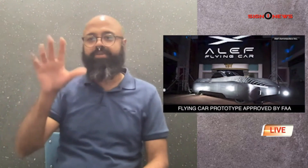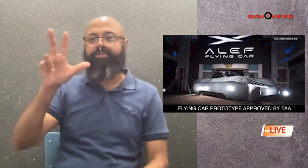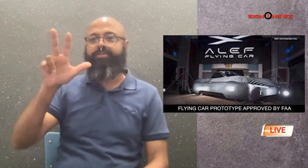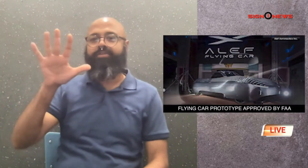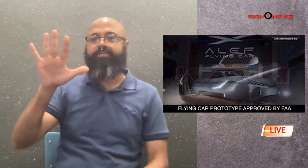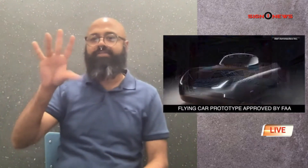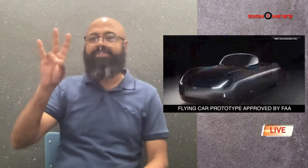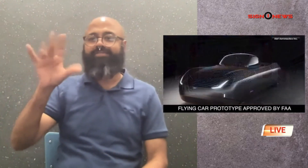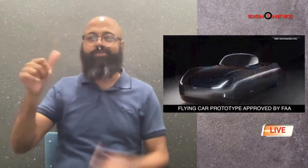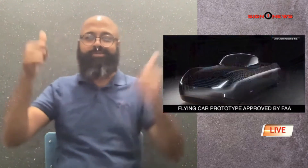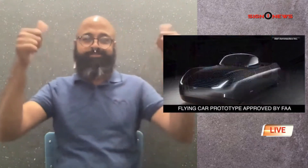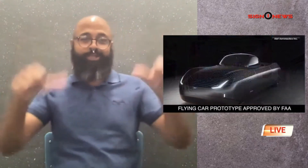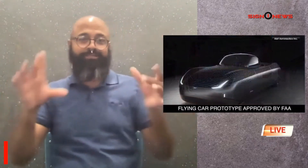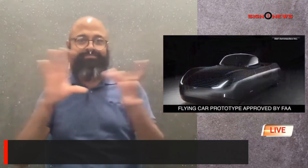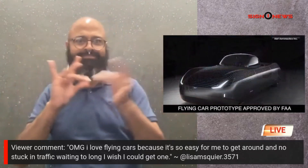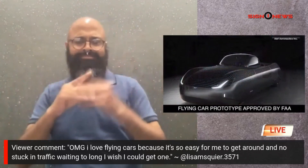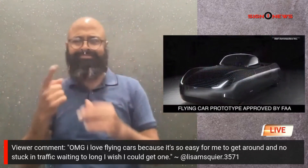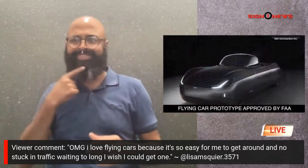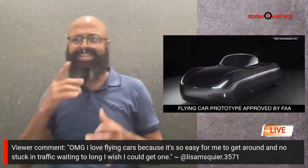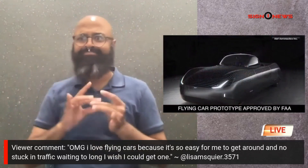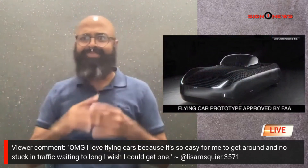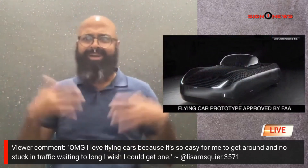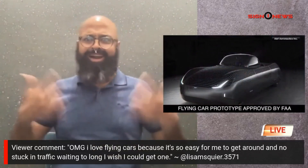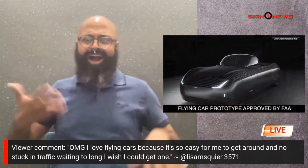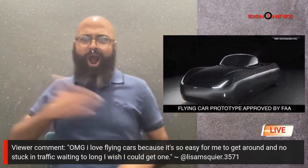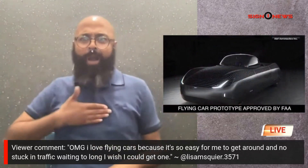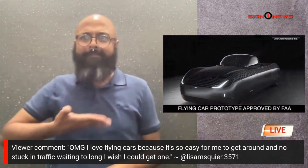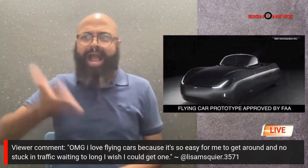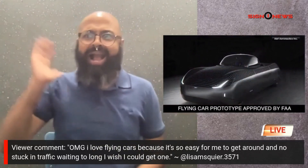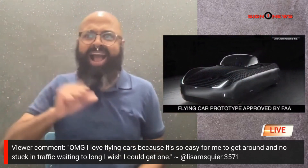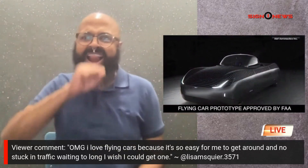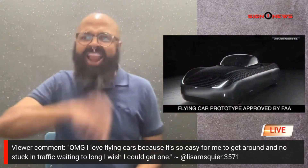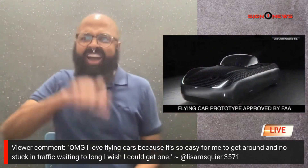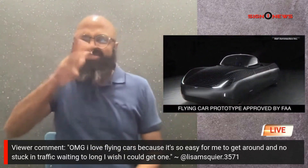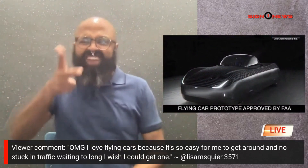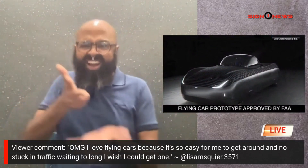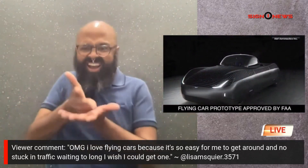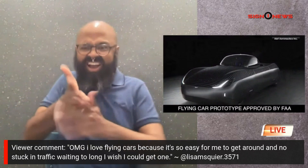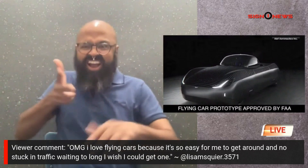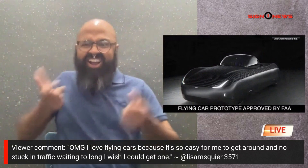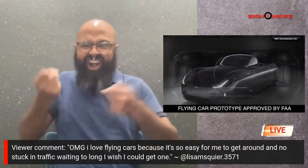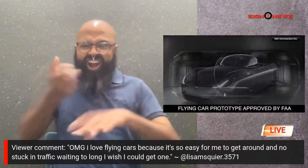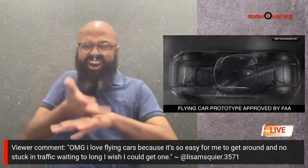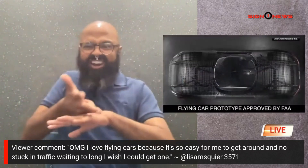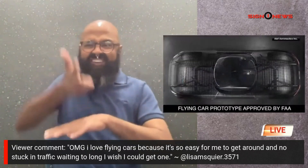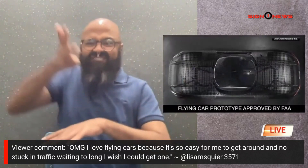O M G. I love flying cars because it would be so easy to get